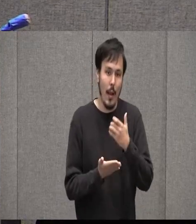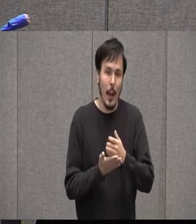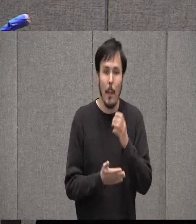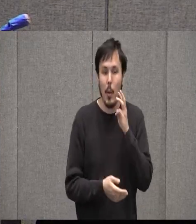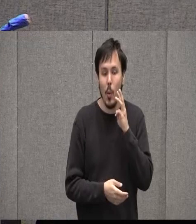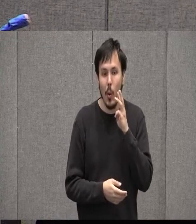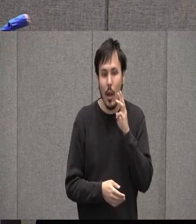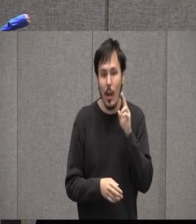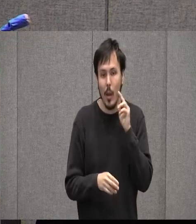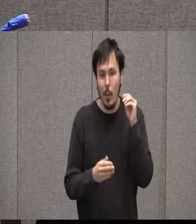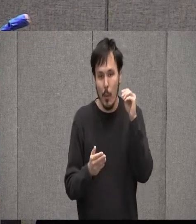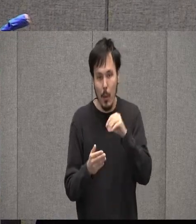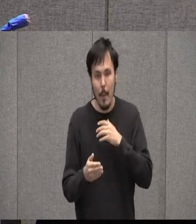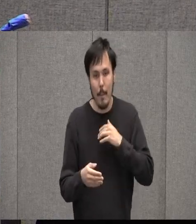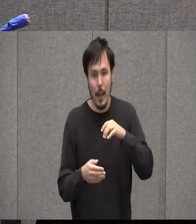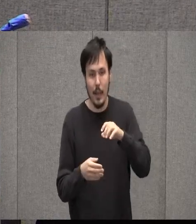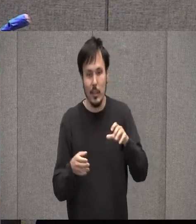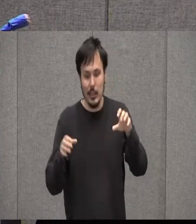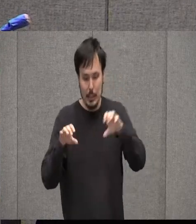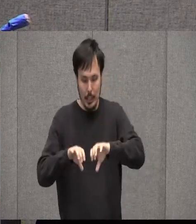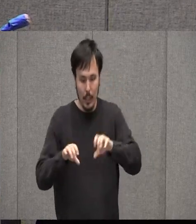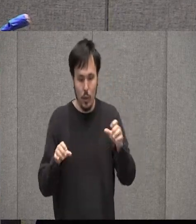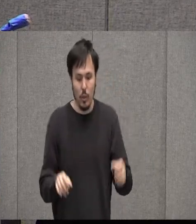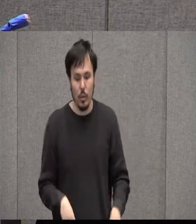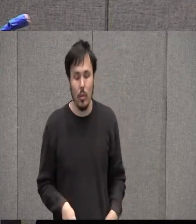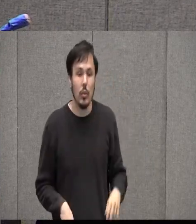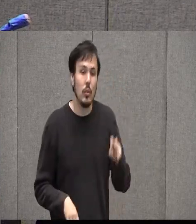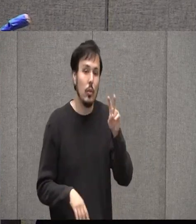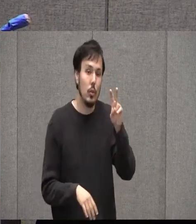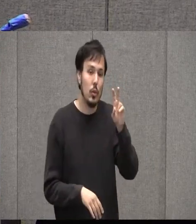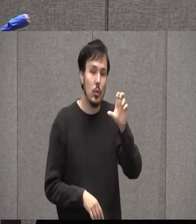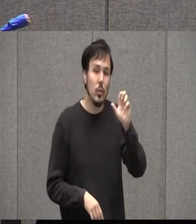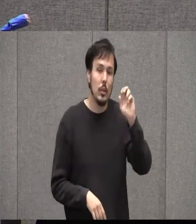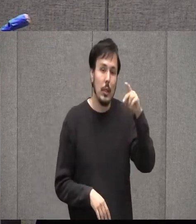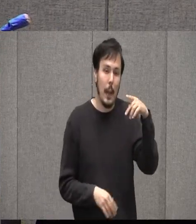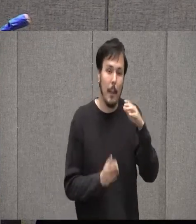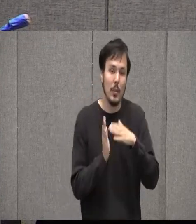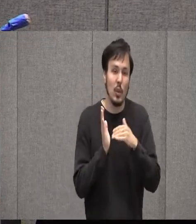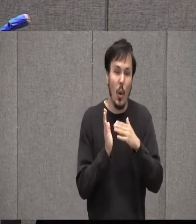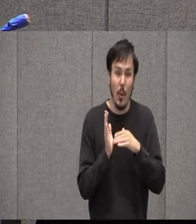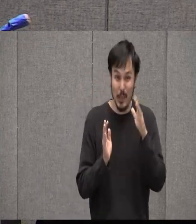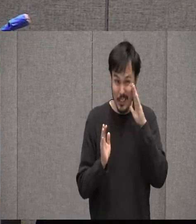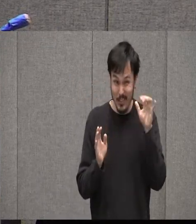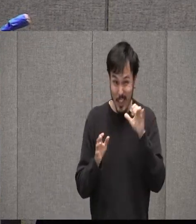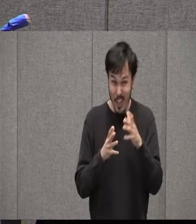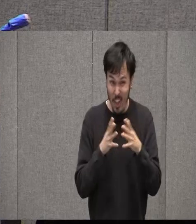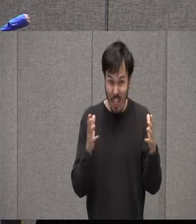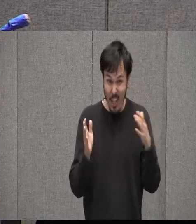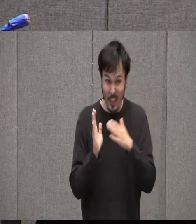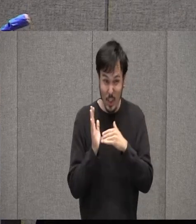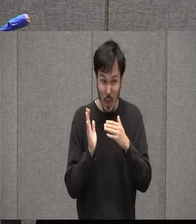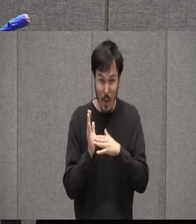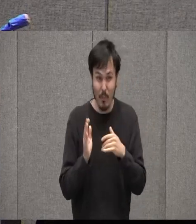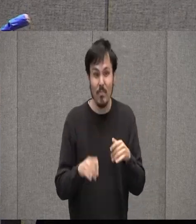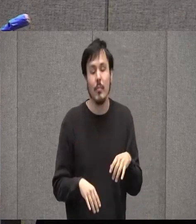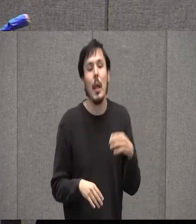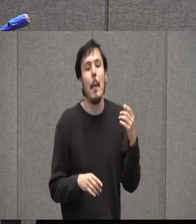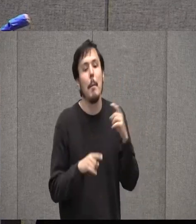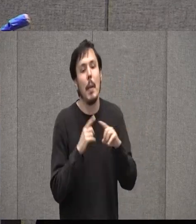in my little container and two cups of soap and it seems like a lot of soap. That's because you're making bubbles